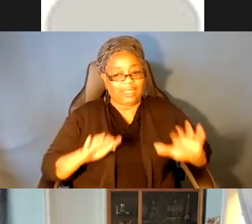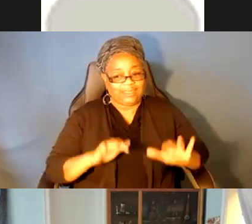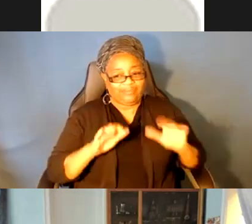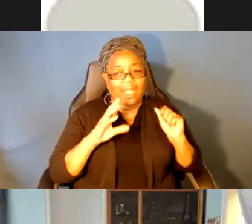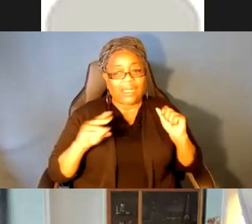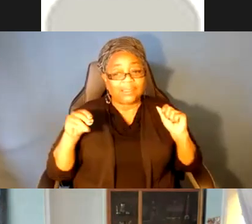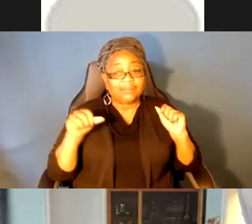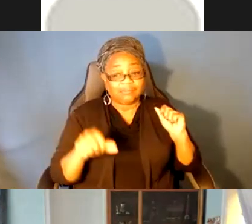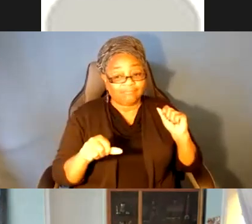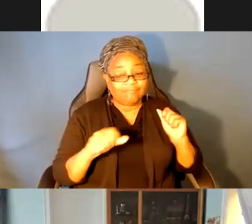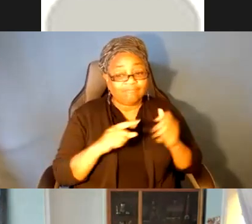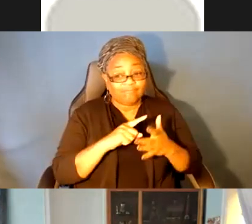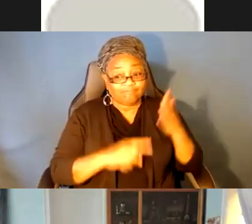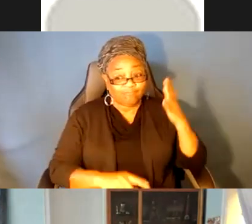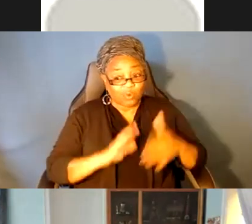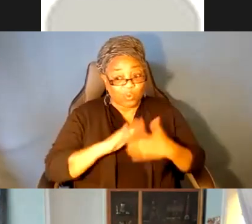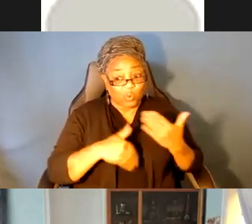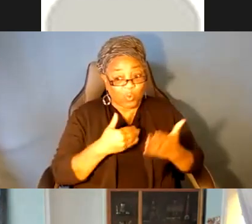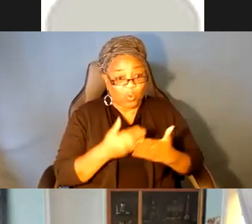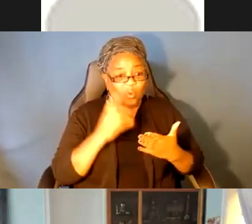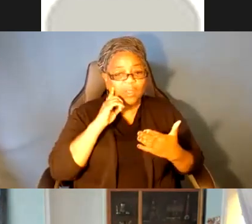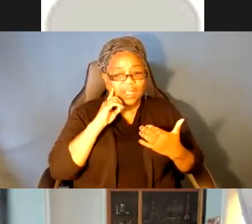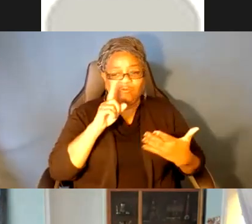All of these slides will have big red X's in them